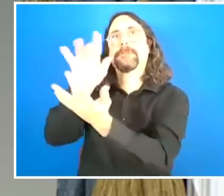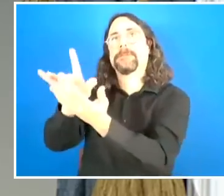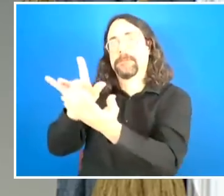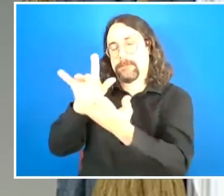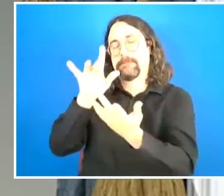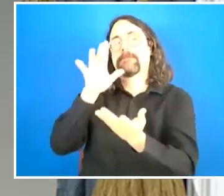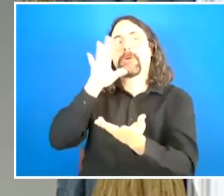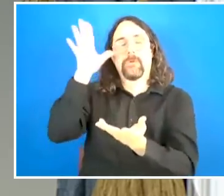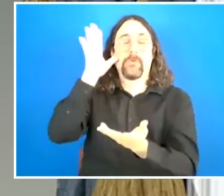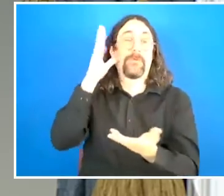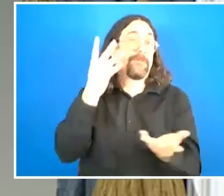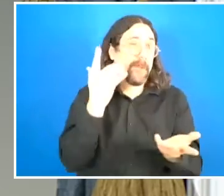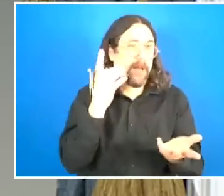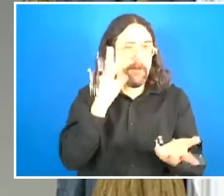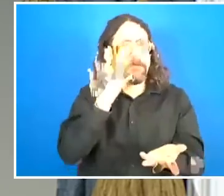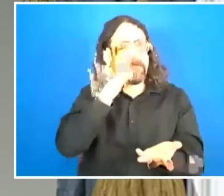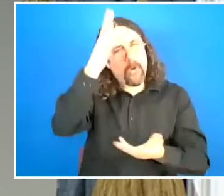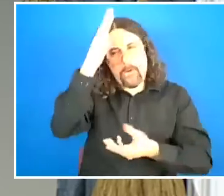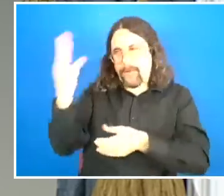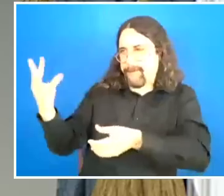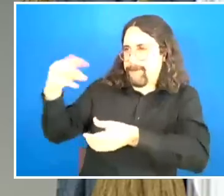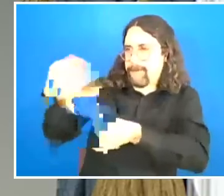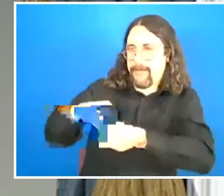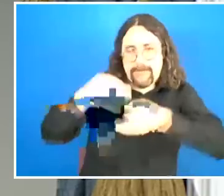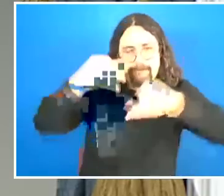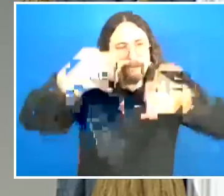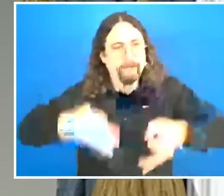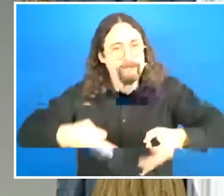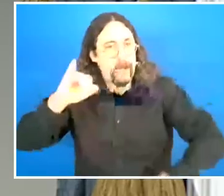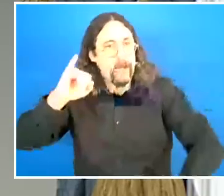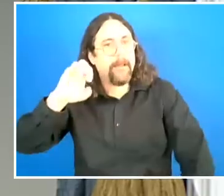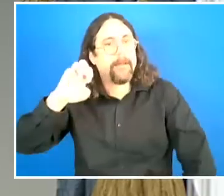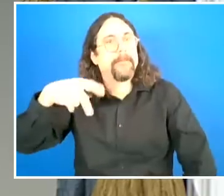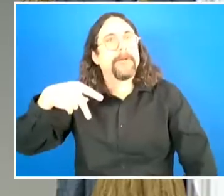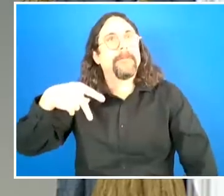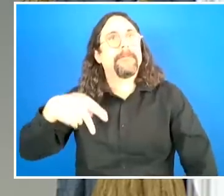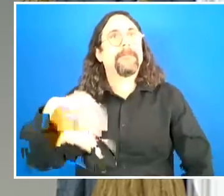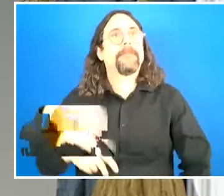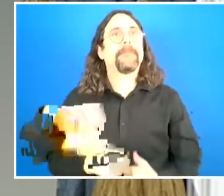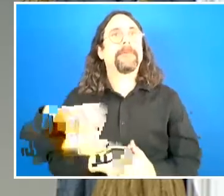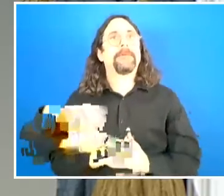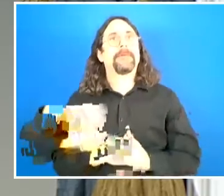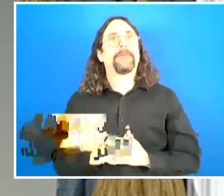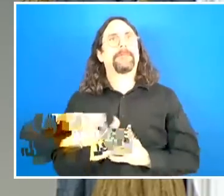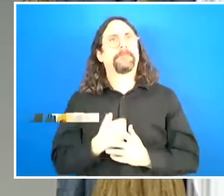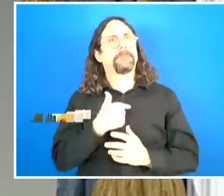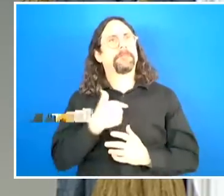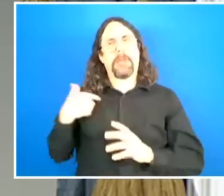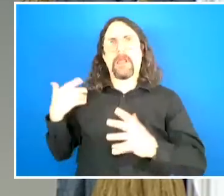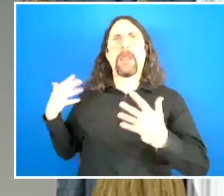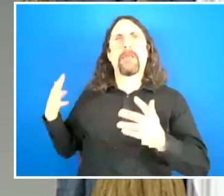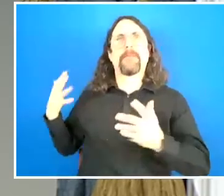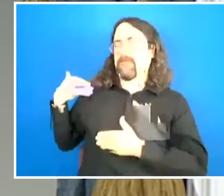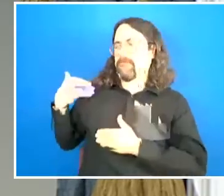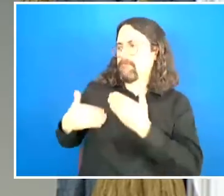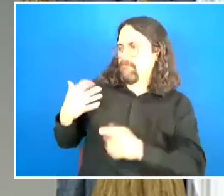VOICE IN WHAT THAT IEP LOOKS LIKE. THAT STARTED ON DAY ONE WHE NWE NWET TOIN REMODE LEARNING. THAT CONTINUES TO THIS DAY AND